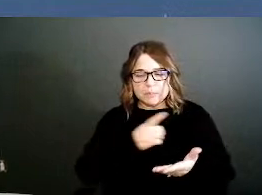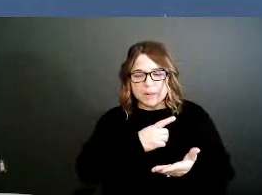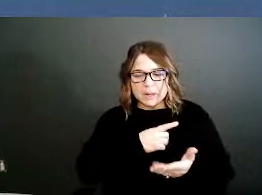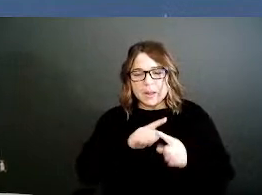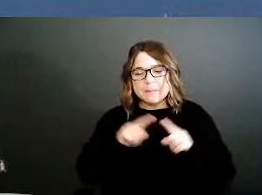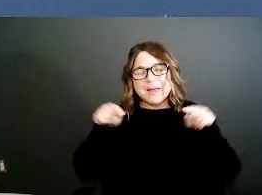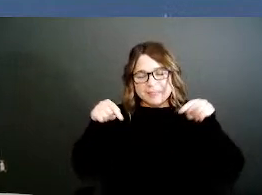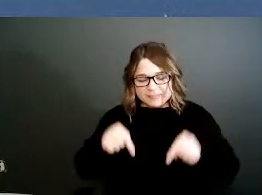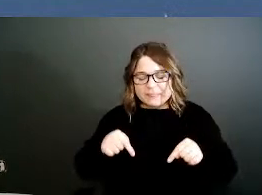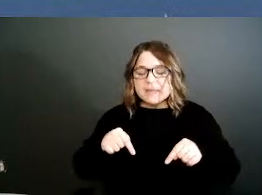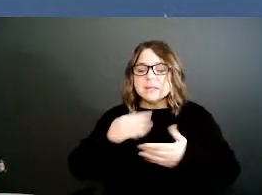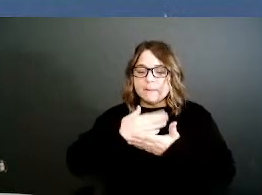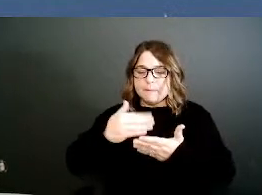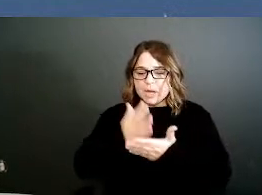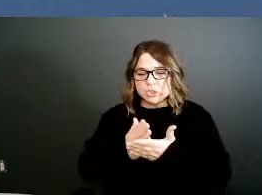SO IMAGINE HAVING 100 MILLION MORE TO SPEND.